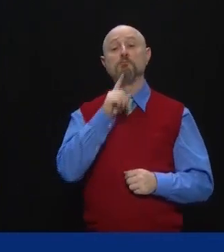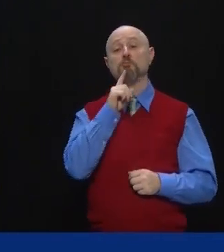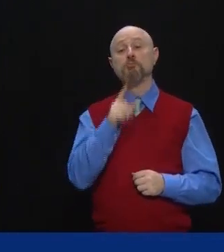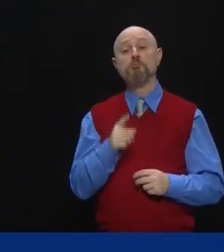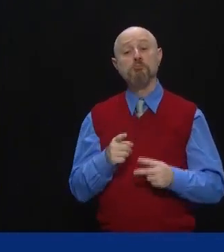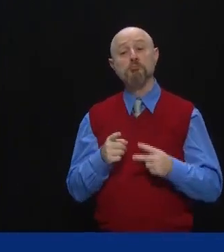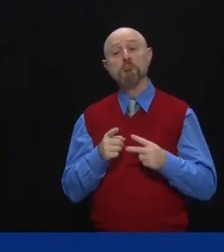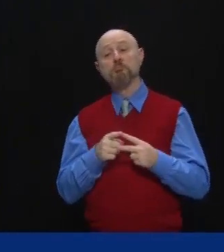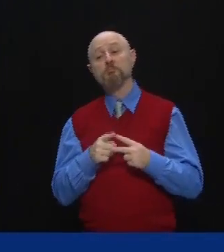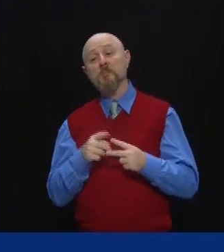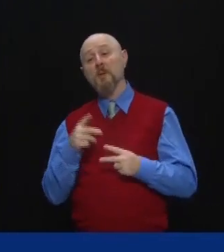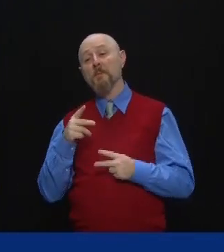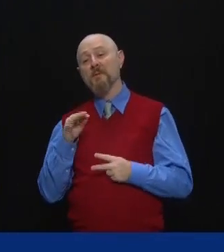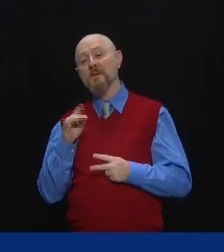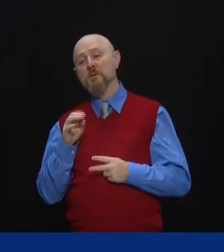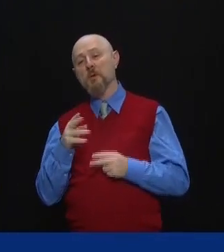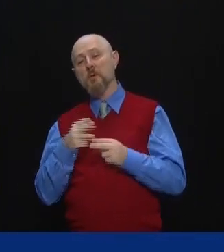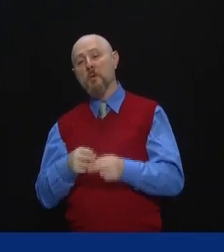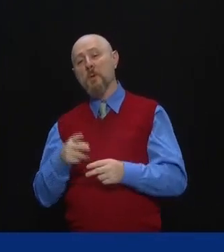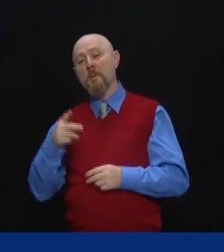ONE'S MADE BY PFIZER. THE OTHER BY MERCK.